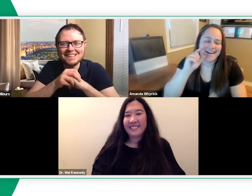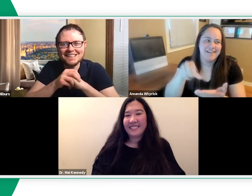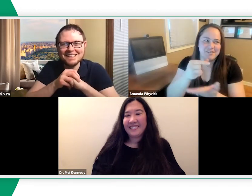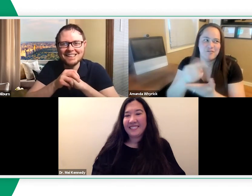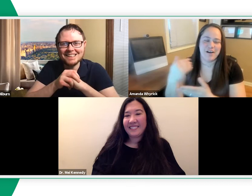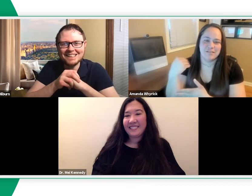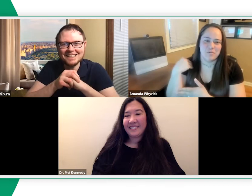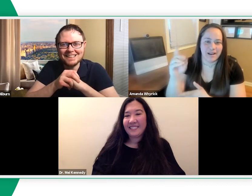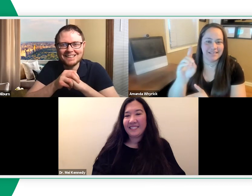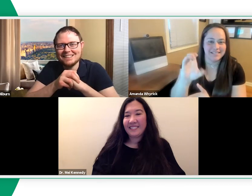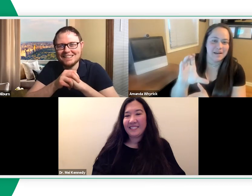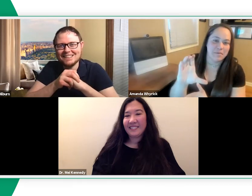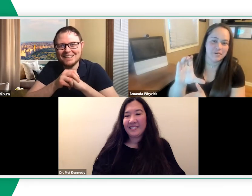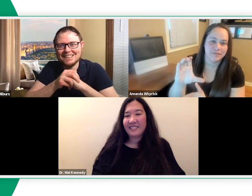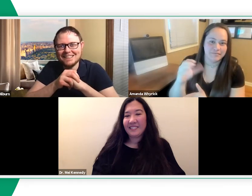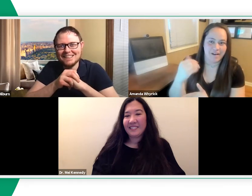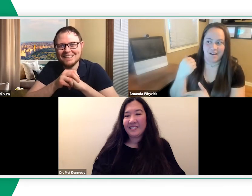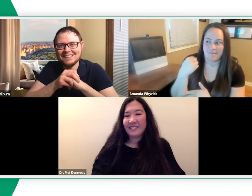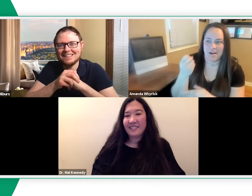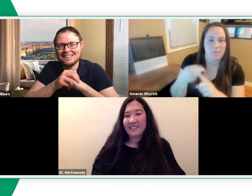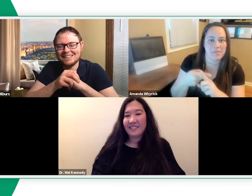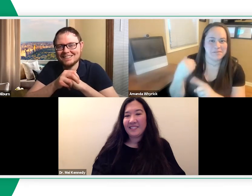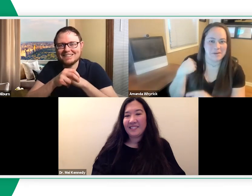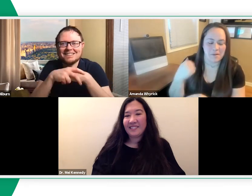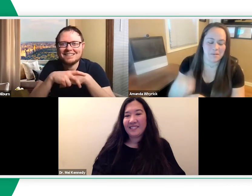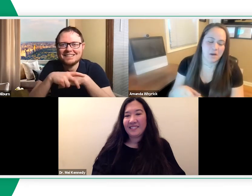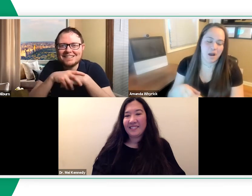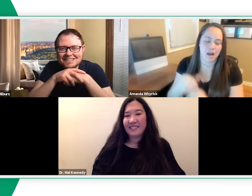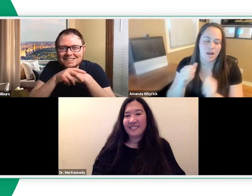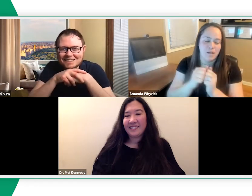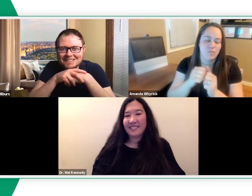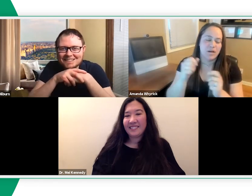I just graduated December, a couple months ago,